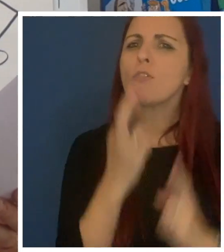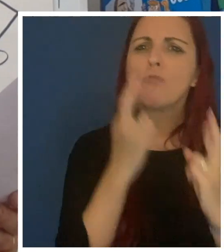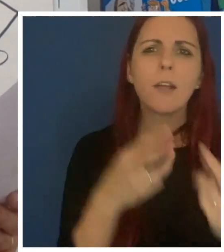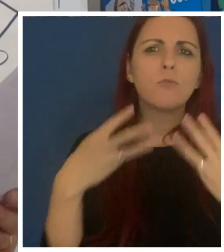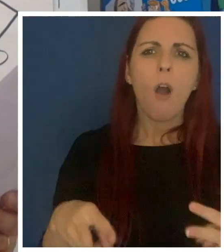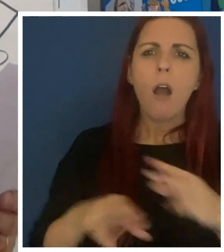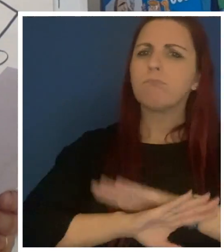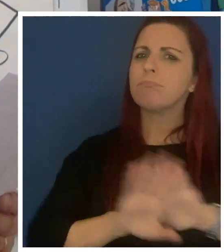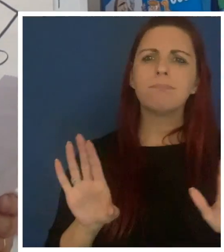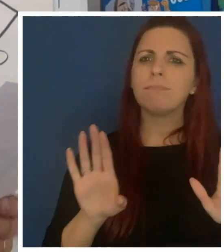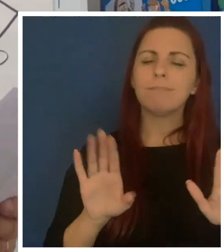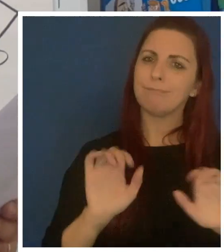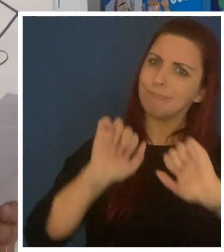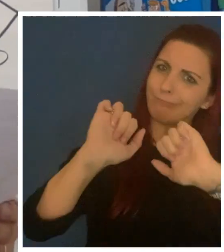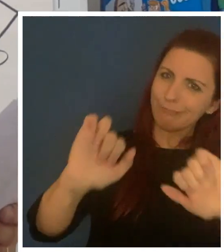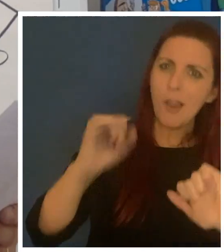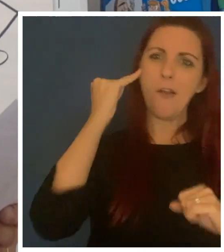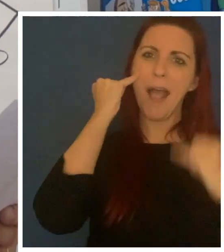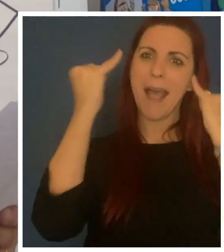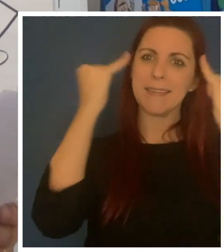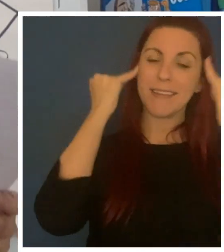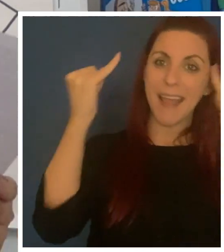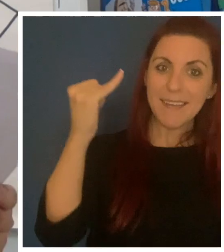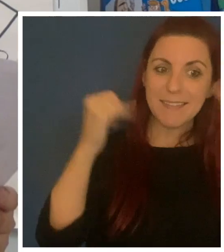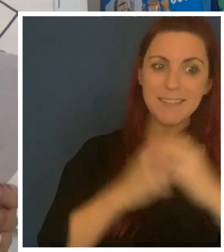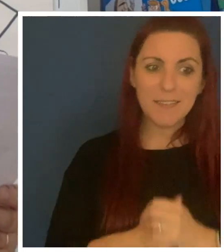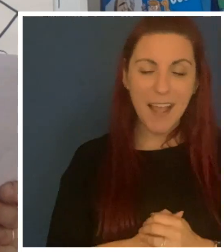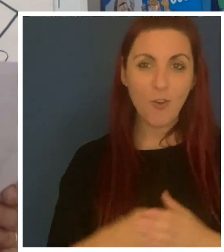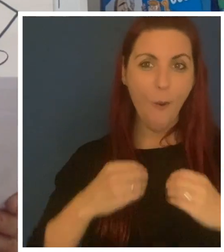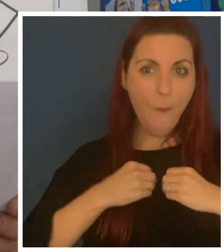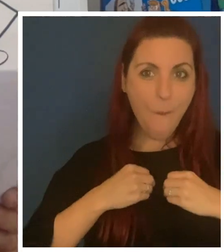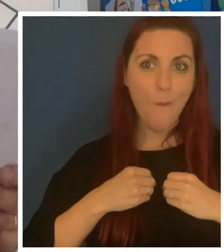There's only your way, using your imagination and your creativity.